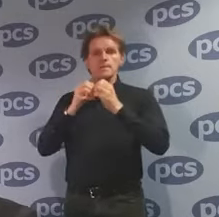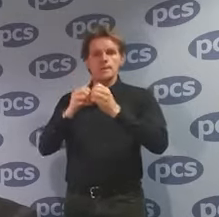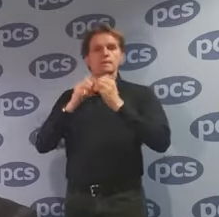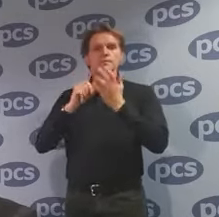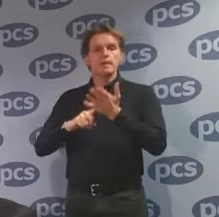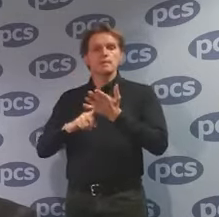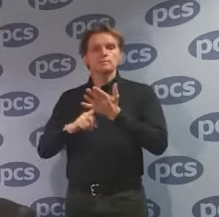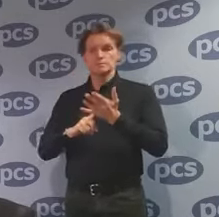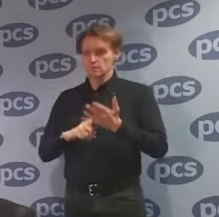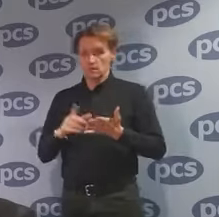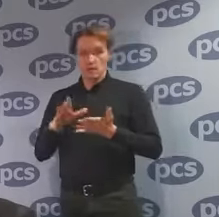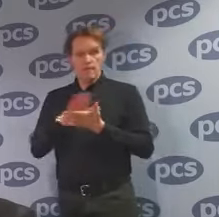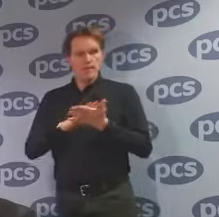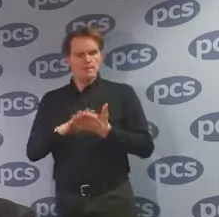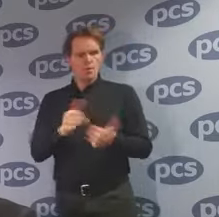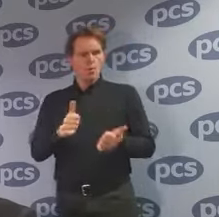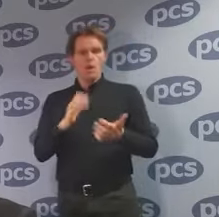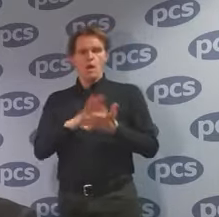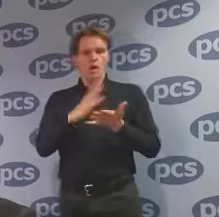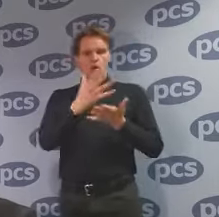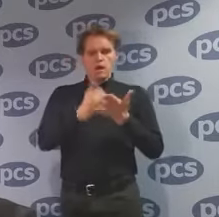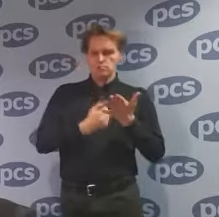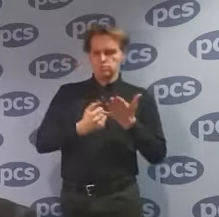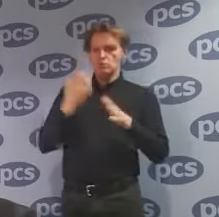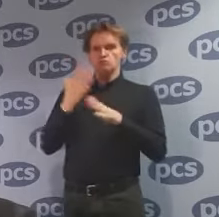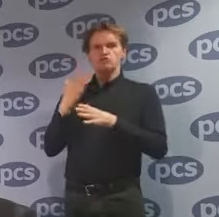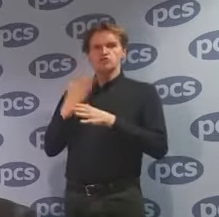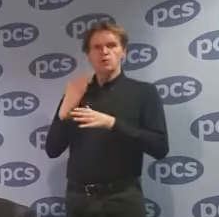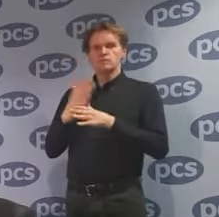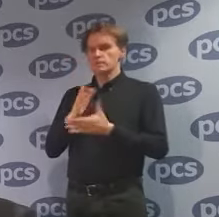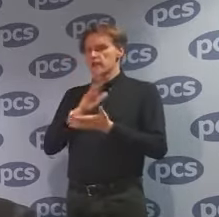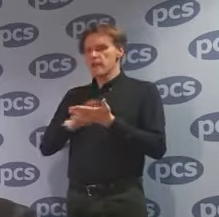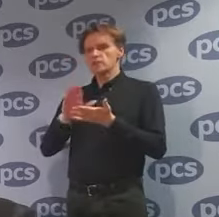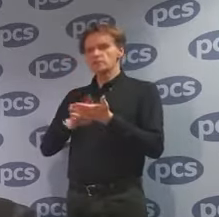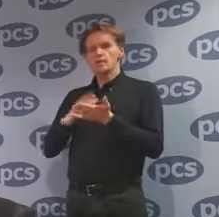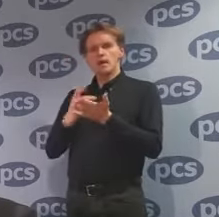just mean jobs in HMRC and jobs for future generations but would actually